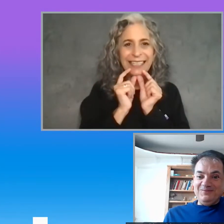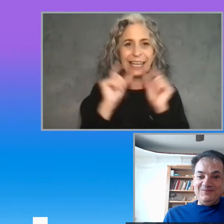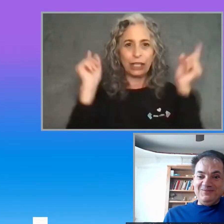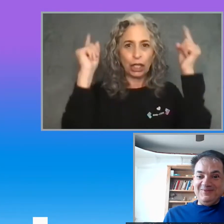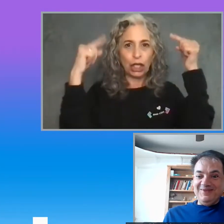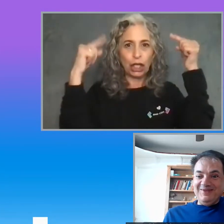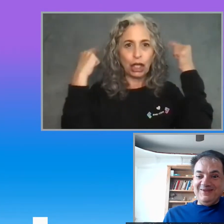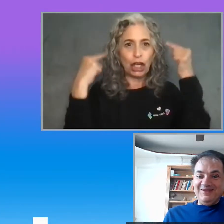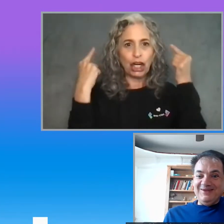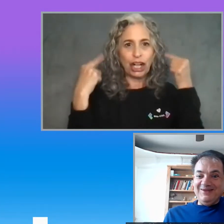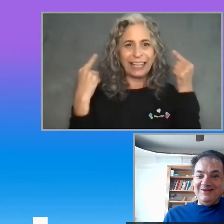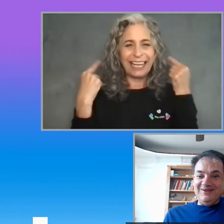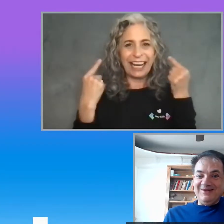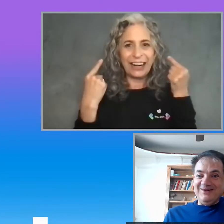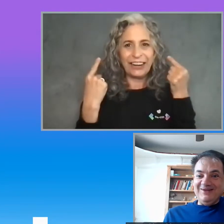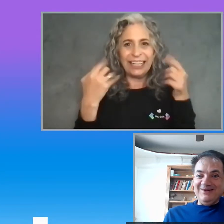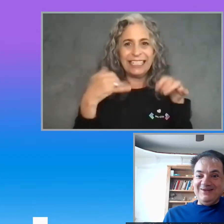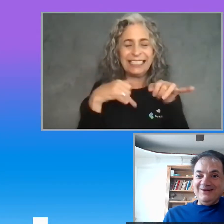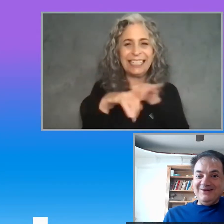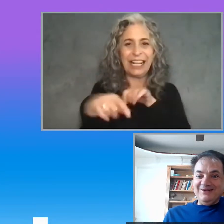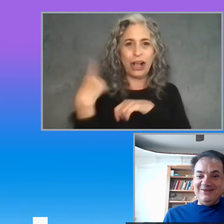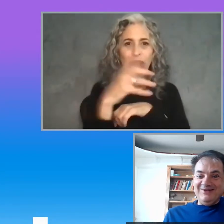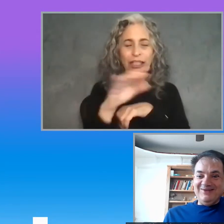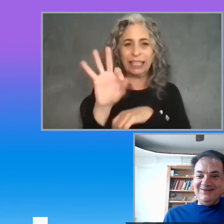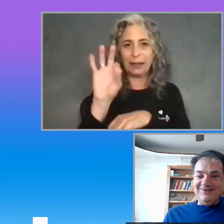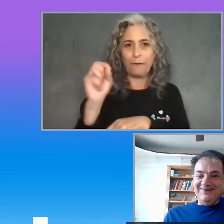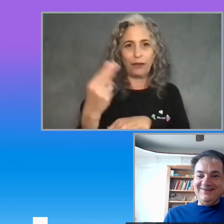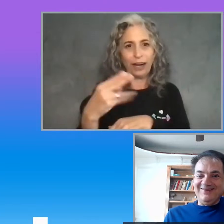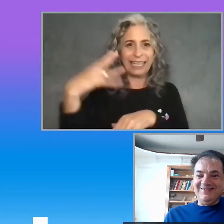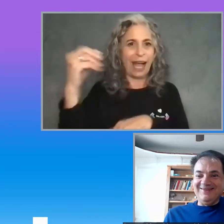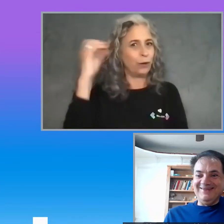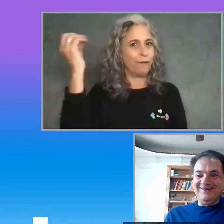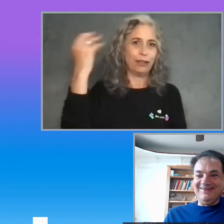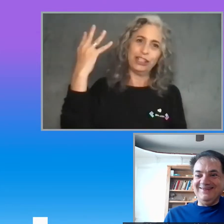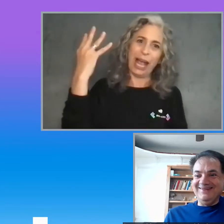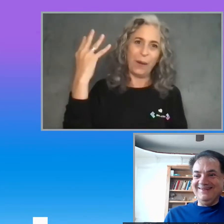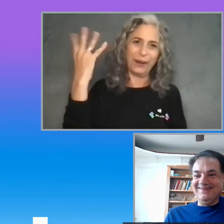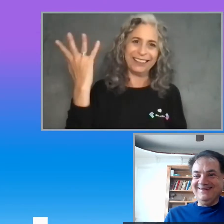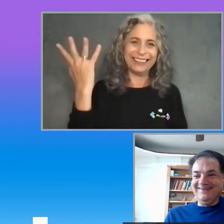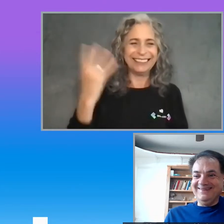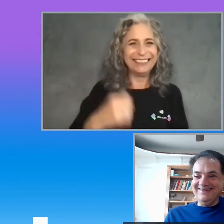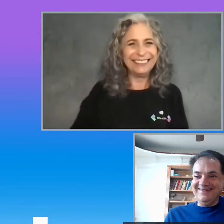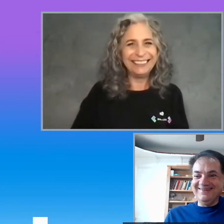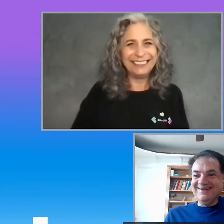curly hair is still looking like